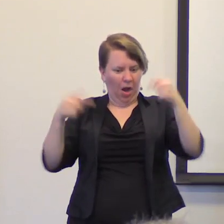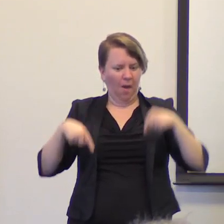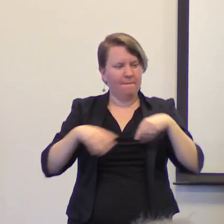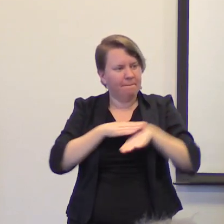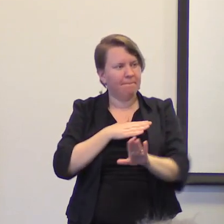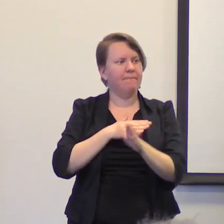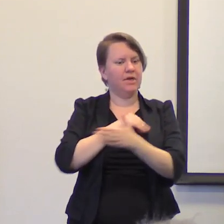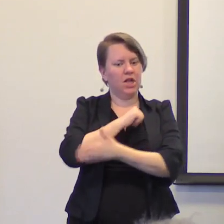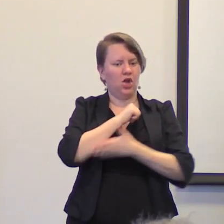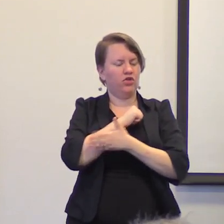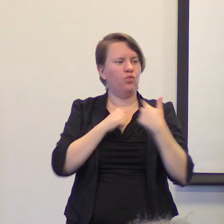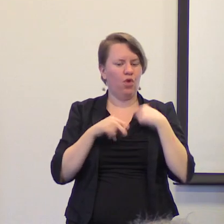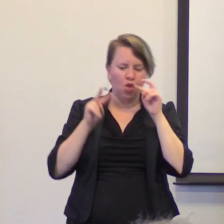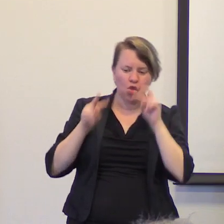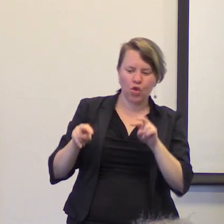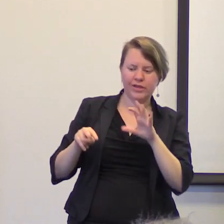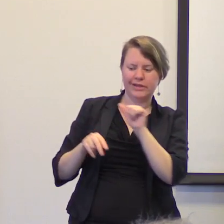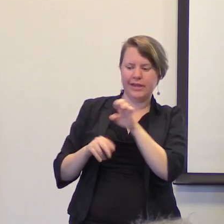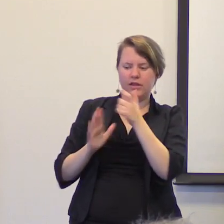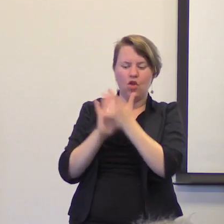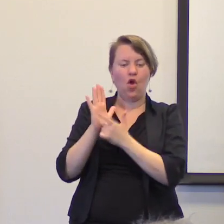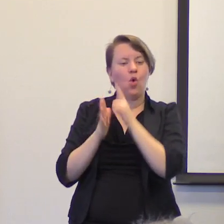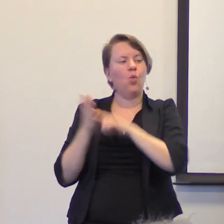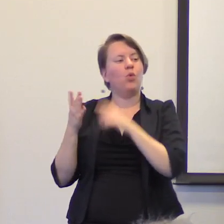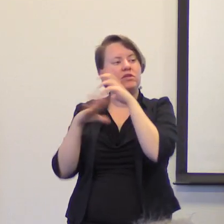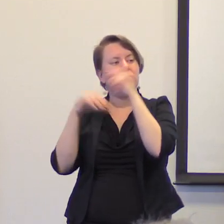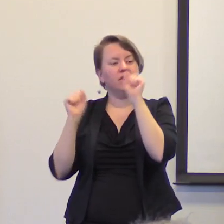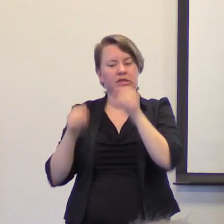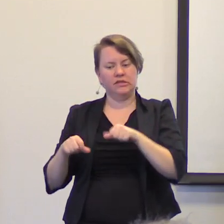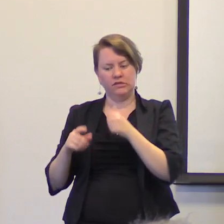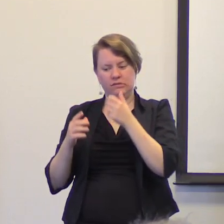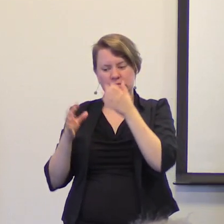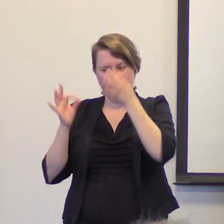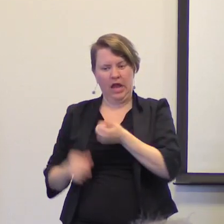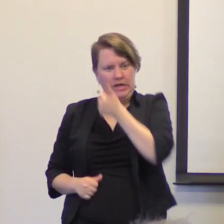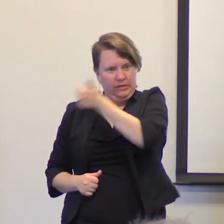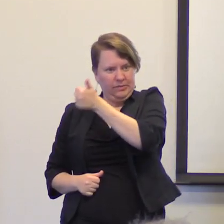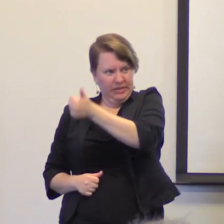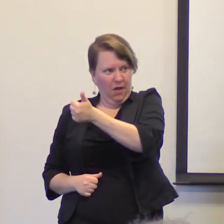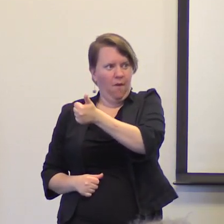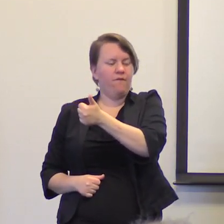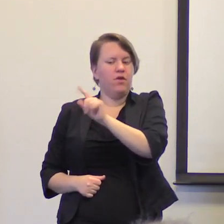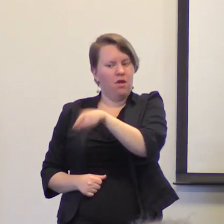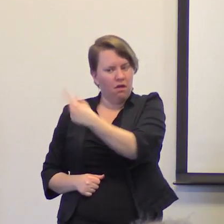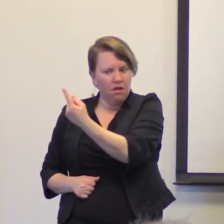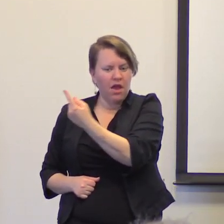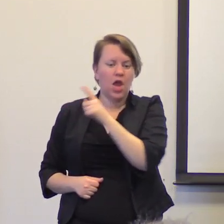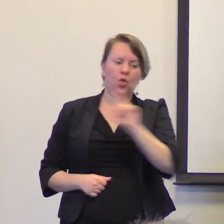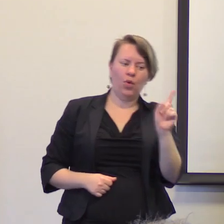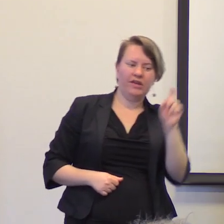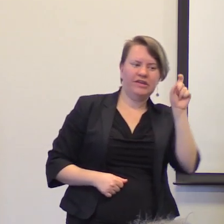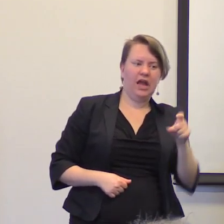... We're looking at the case law on what does the president get to decide by himself and where does the president really have to have authorization by Congress.